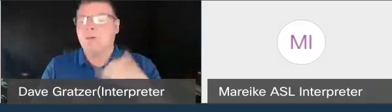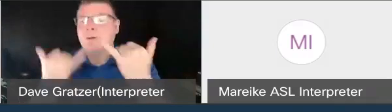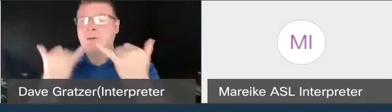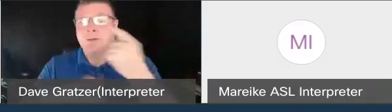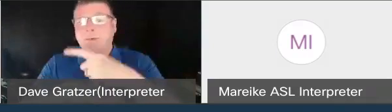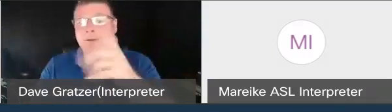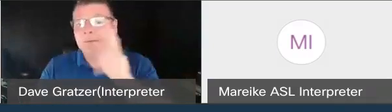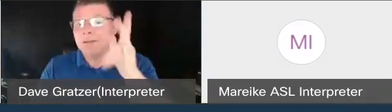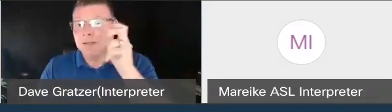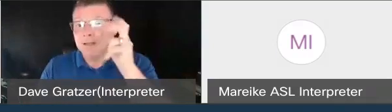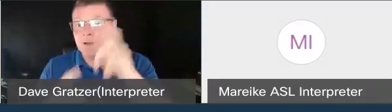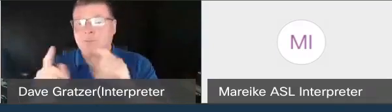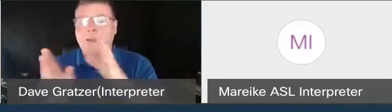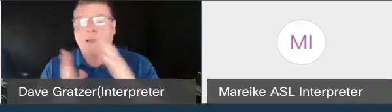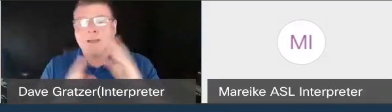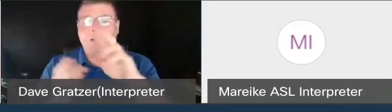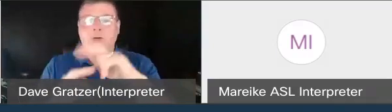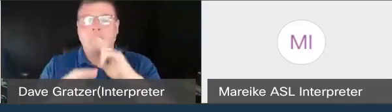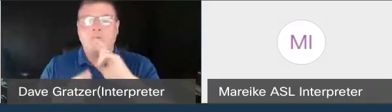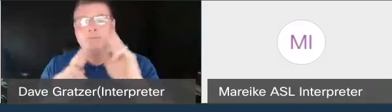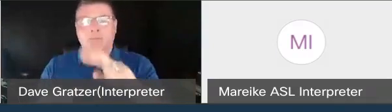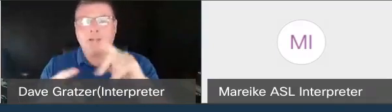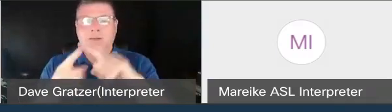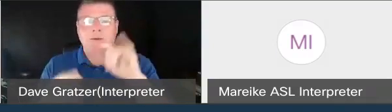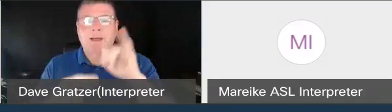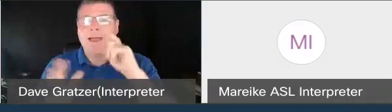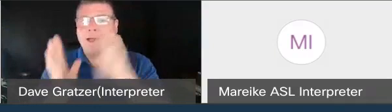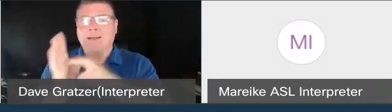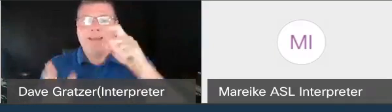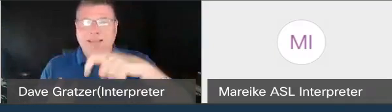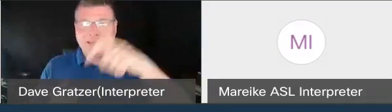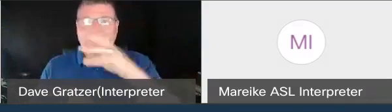on Aligning Regional Responses with Identified Needs and Resources.